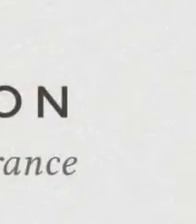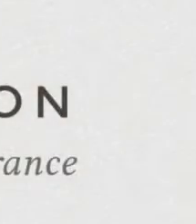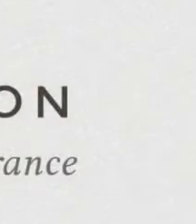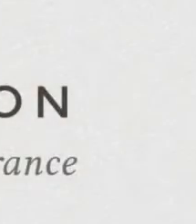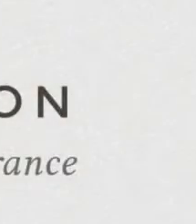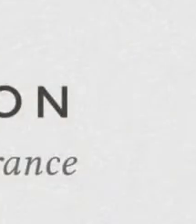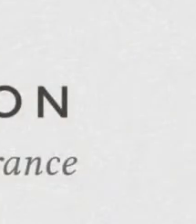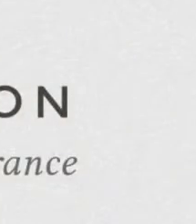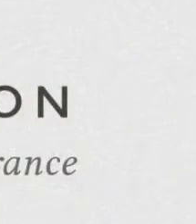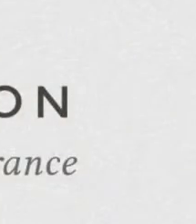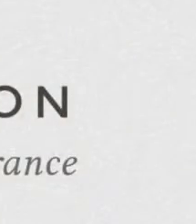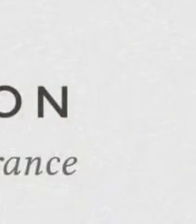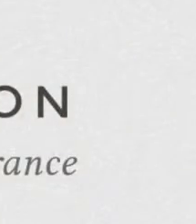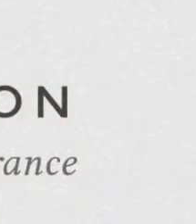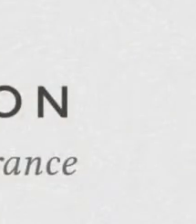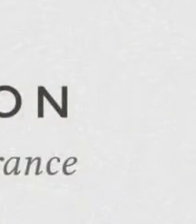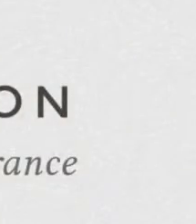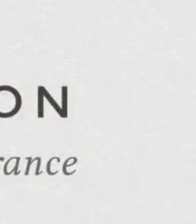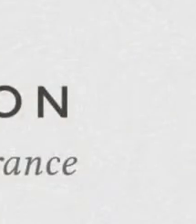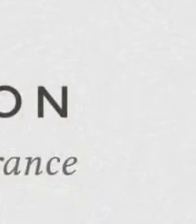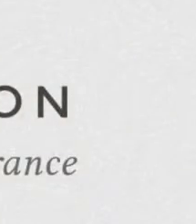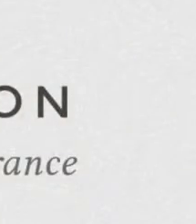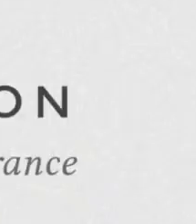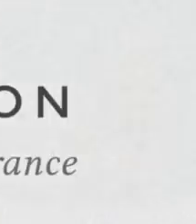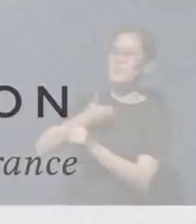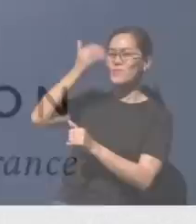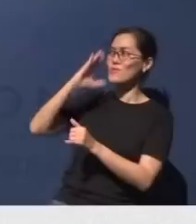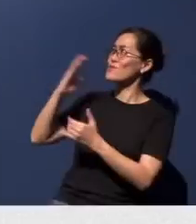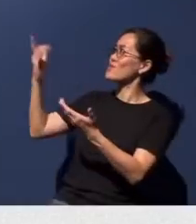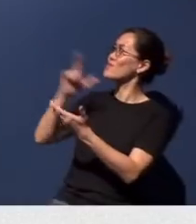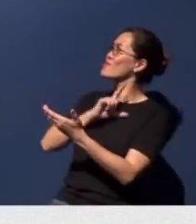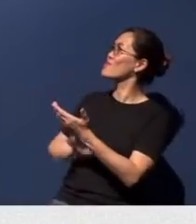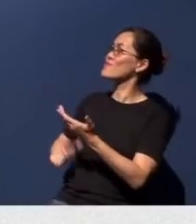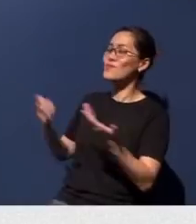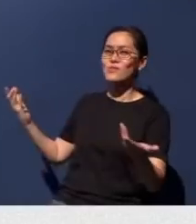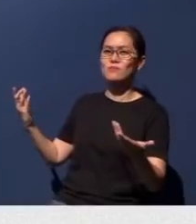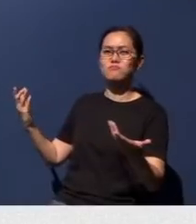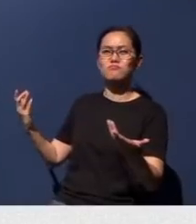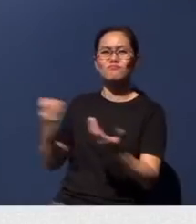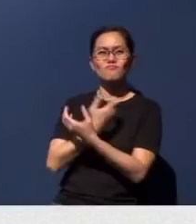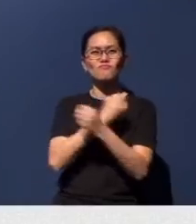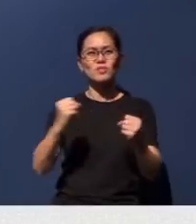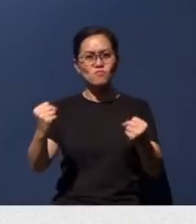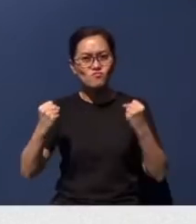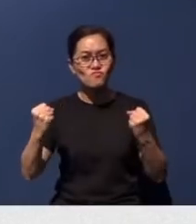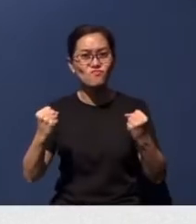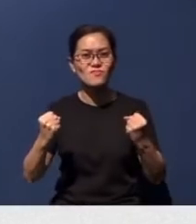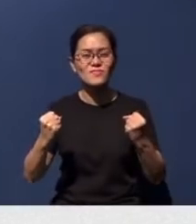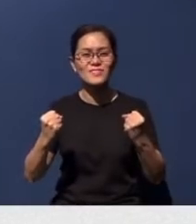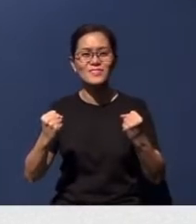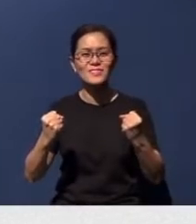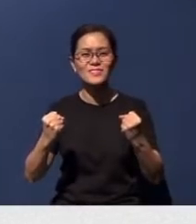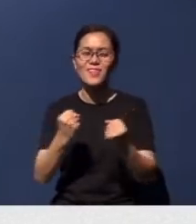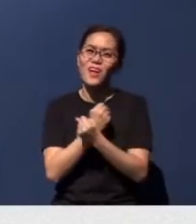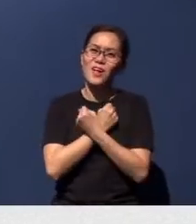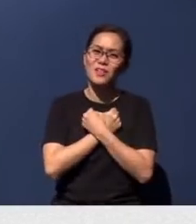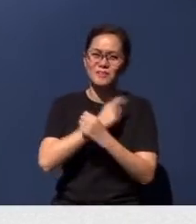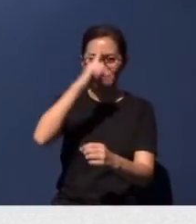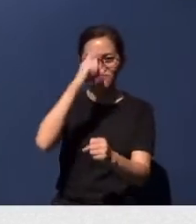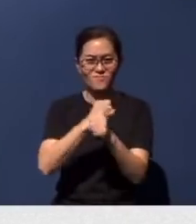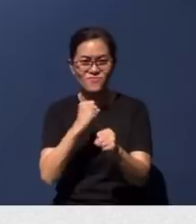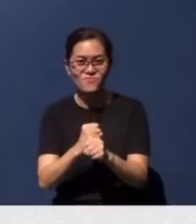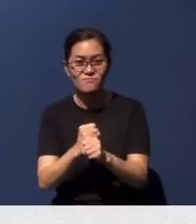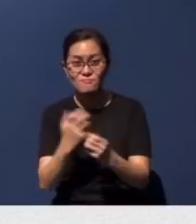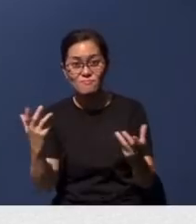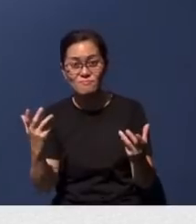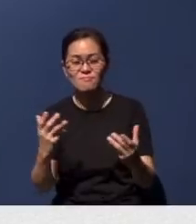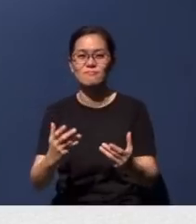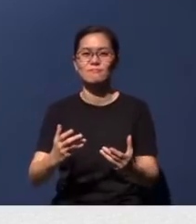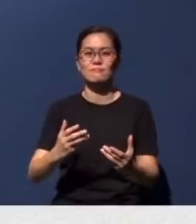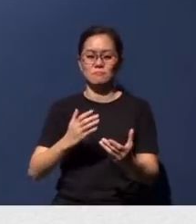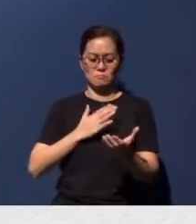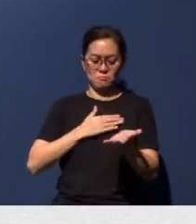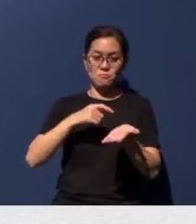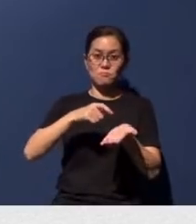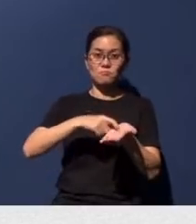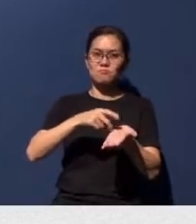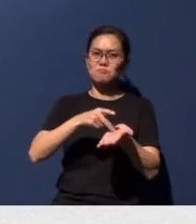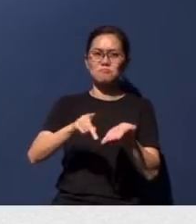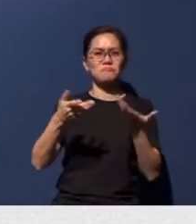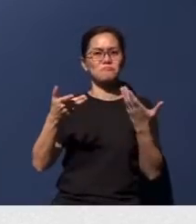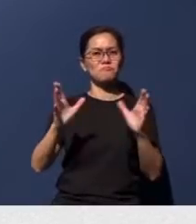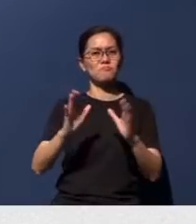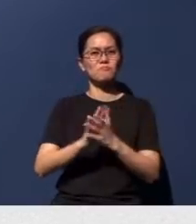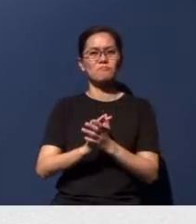Who is like the Lord our God, strong to save, faithful to love? My debt is paid and the victory